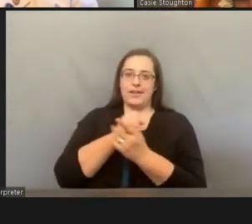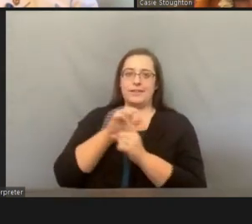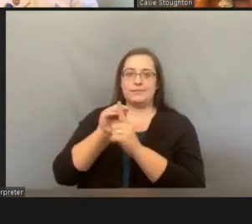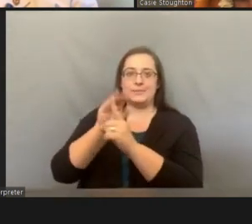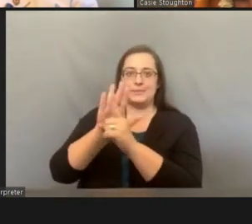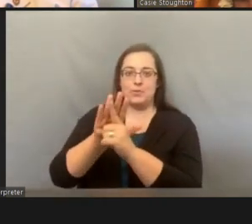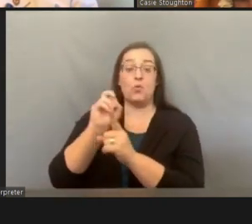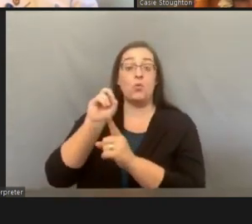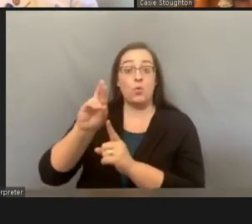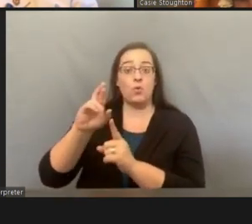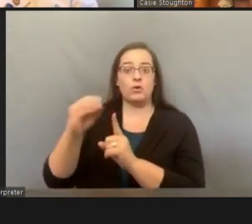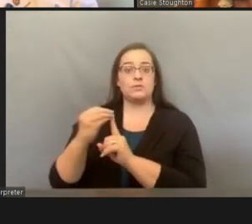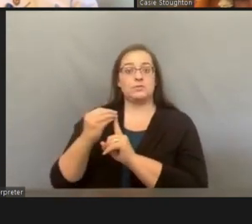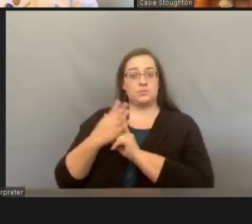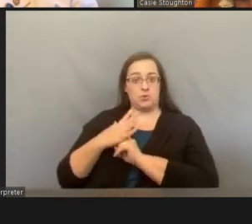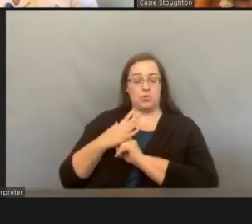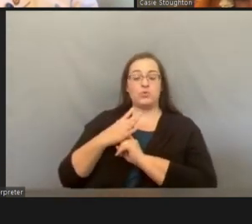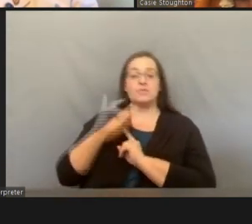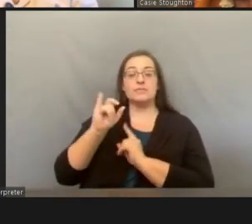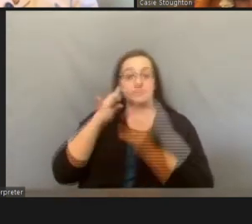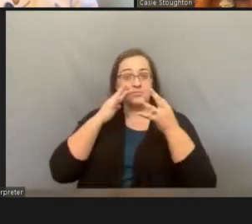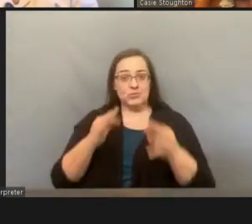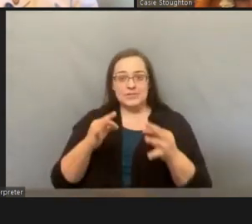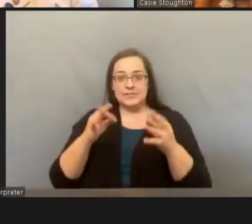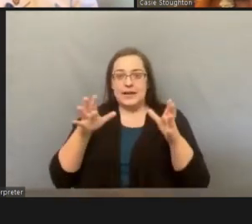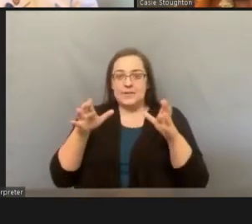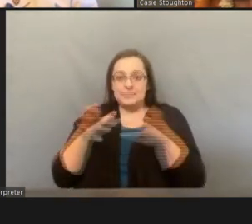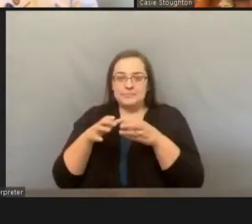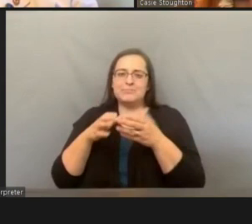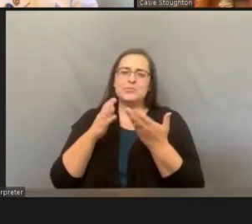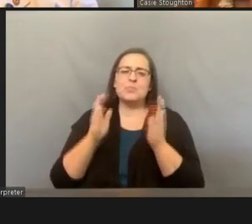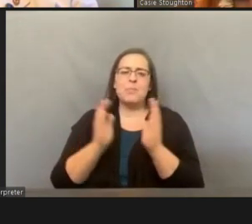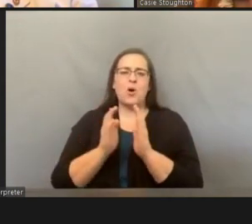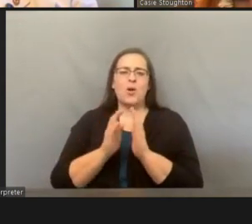TOGETHER IN SMALLER GROUPS BECAUSE THE FEWER PEOPLE YOU ARE